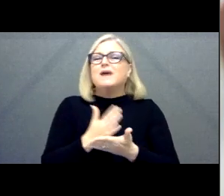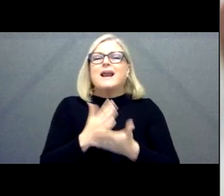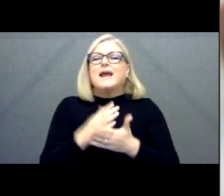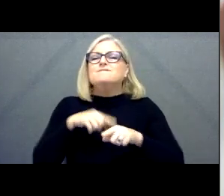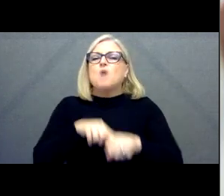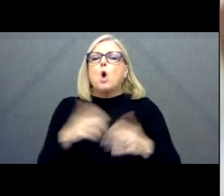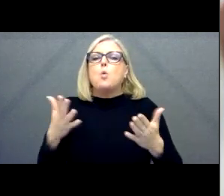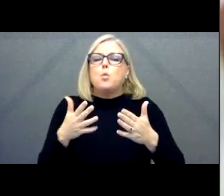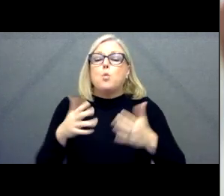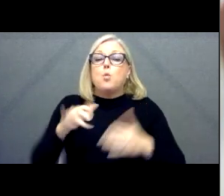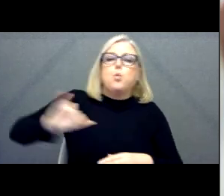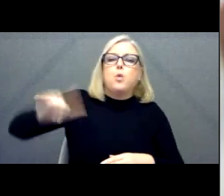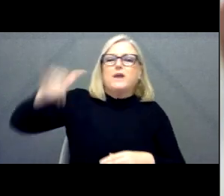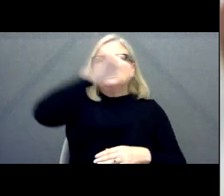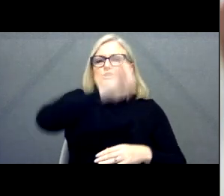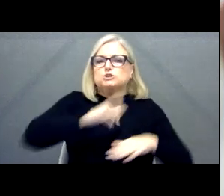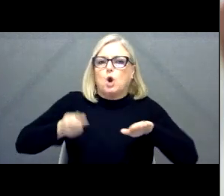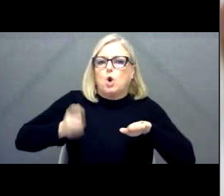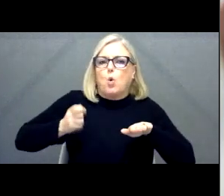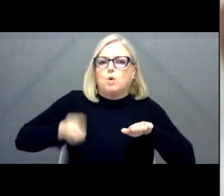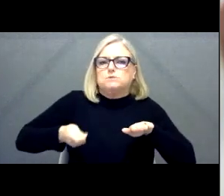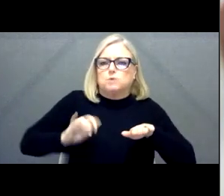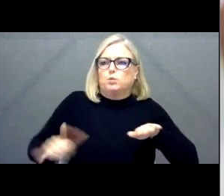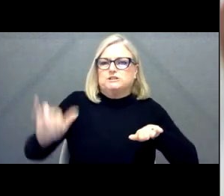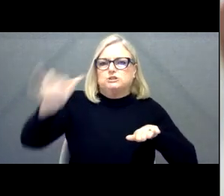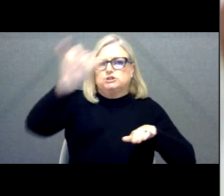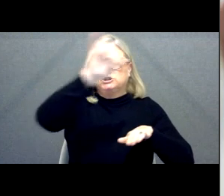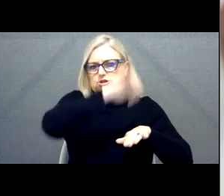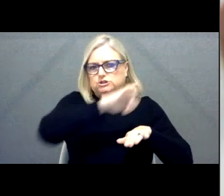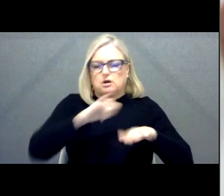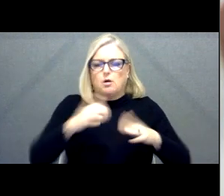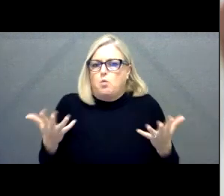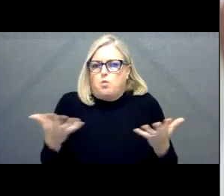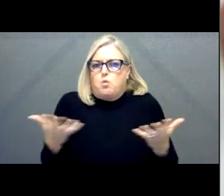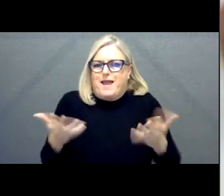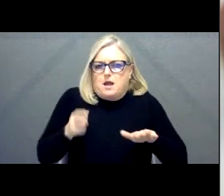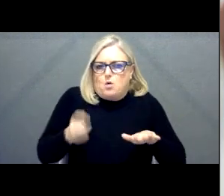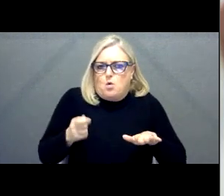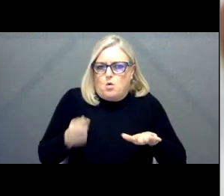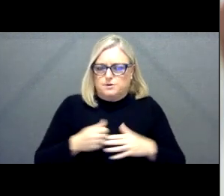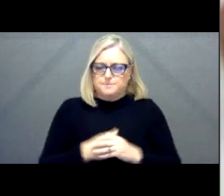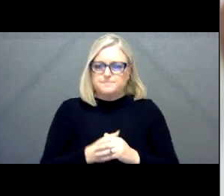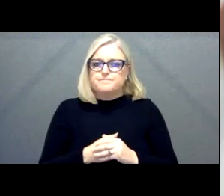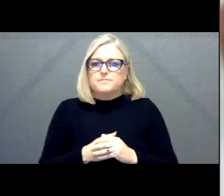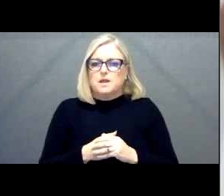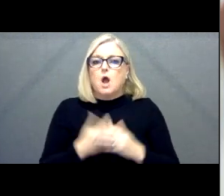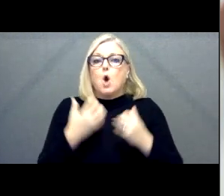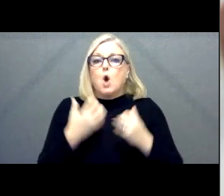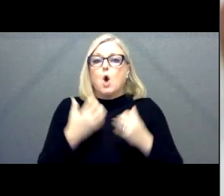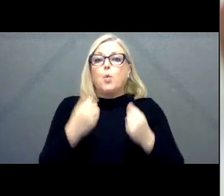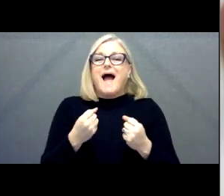locations in those court houses um we do have drug and alcohol diversion programs that are available